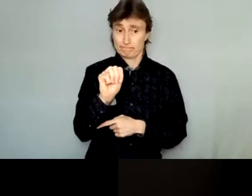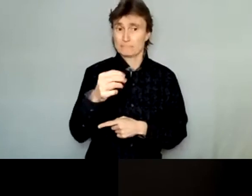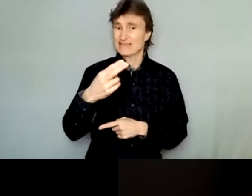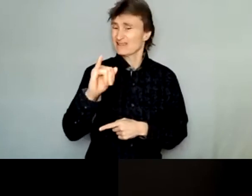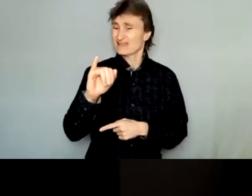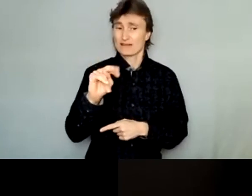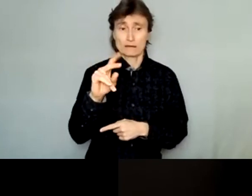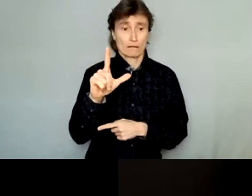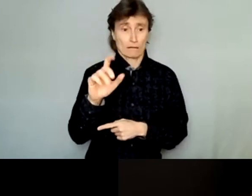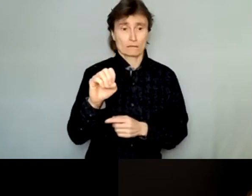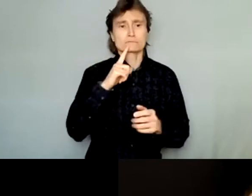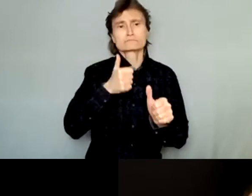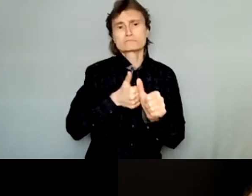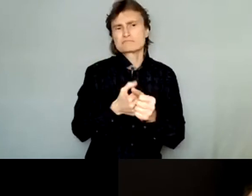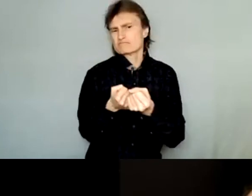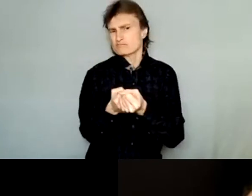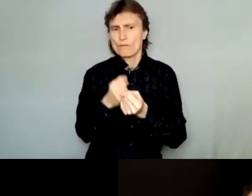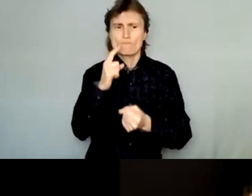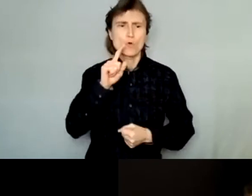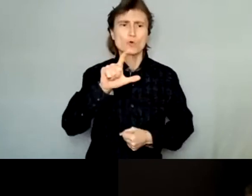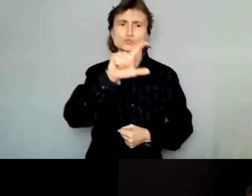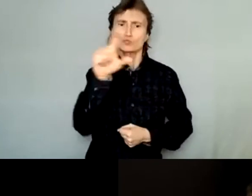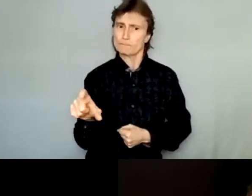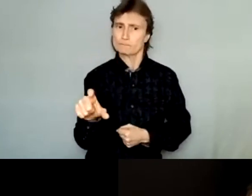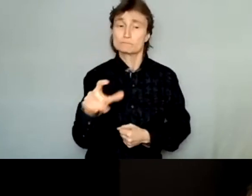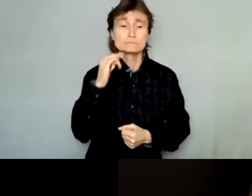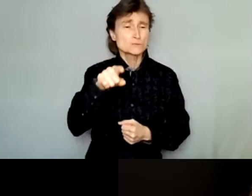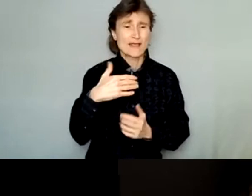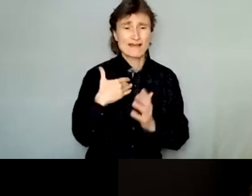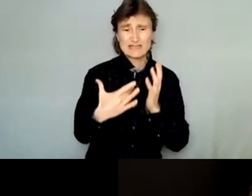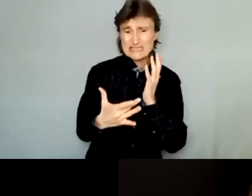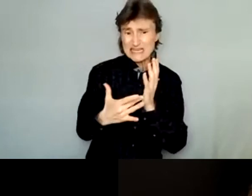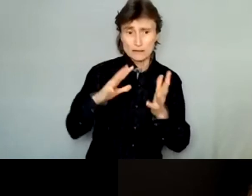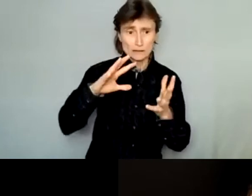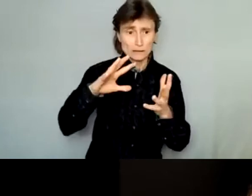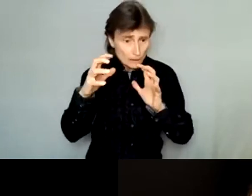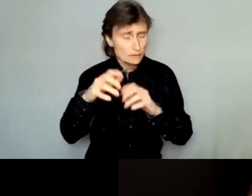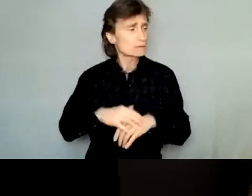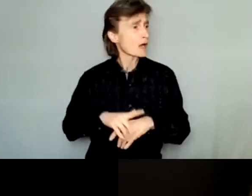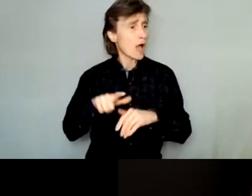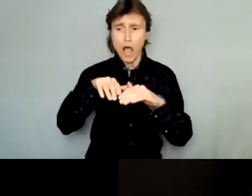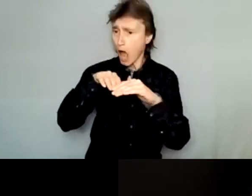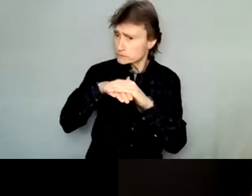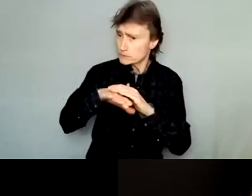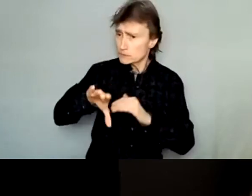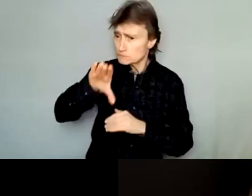If you have any technical issues or accessibility questions, please chat with Sam Hindle and she'll be able to help you out on that.